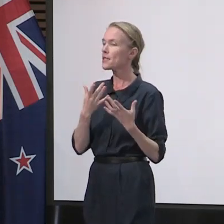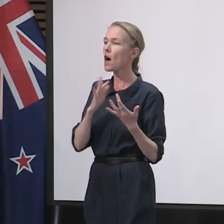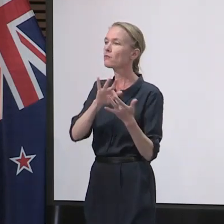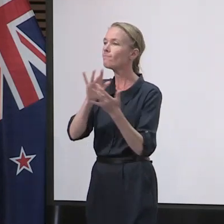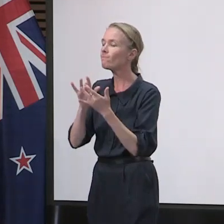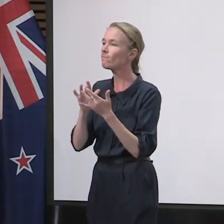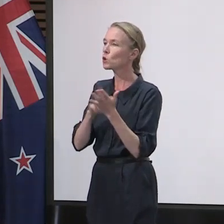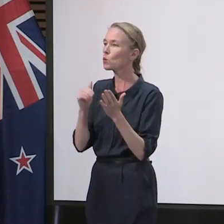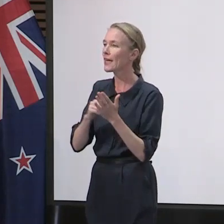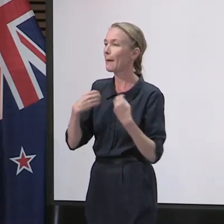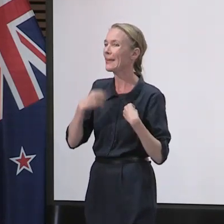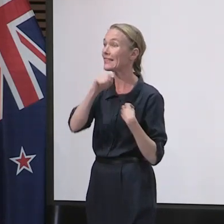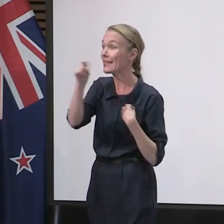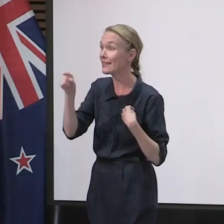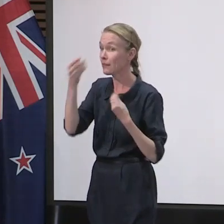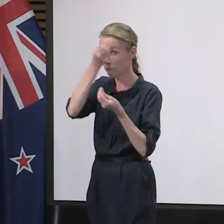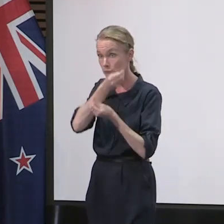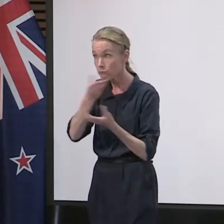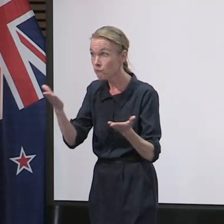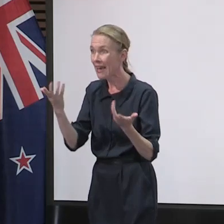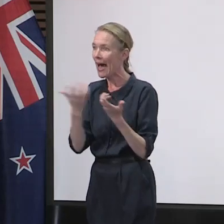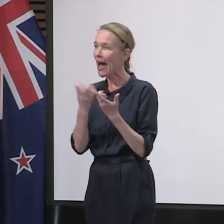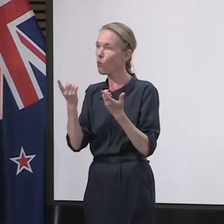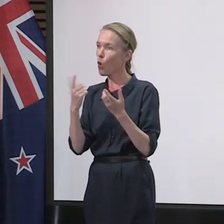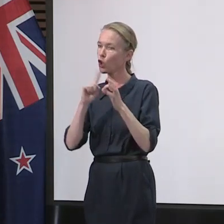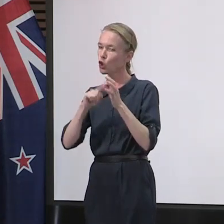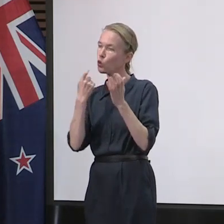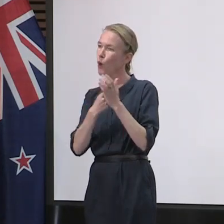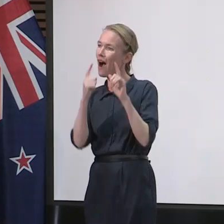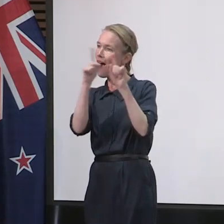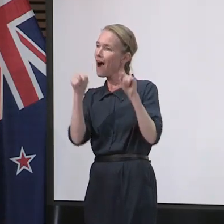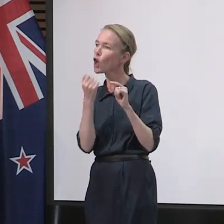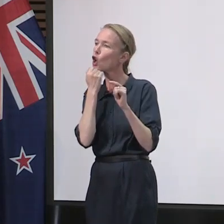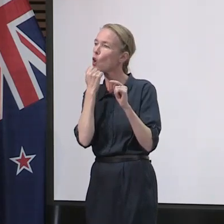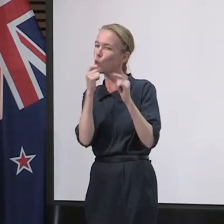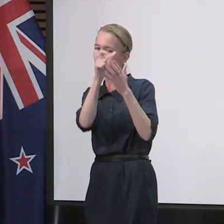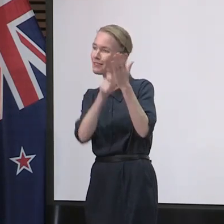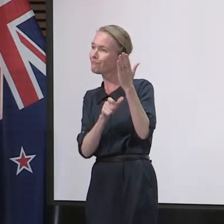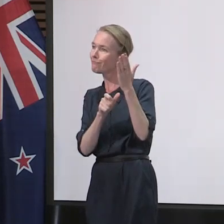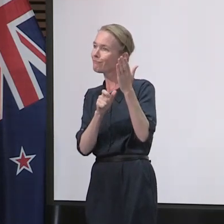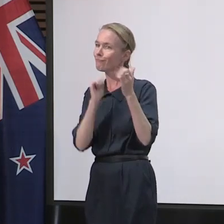of Business, Innovation and Employment is in the process of contacting some 800,000 businesses around New Zealand